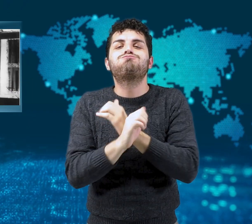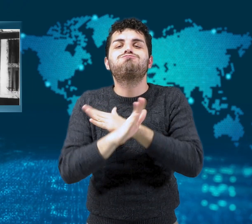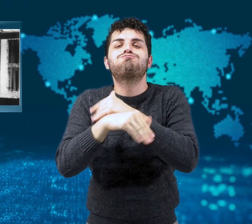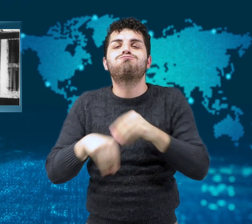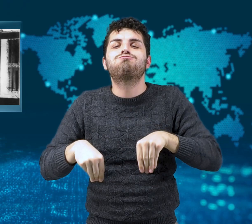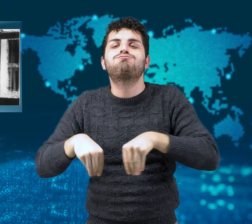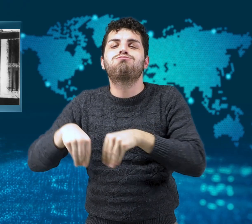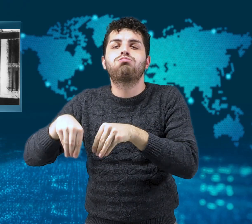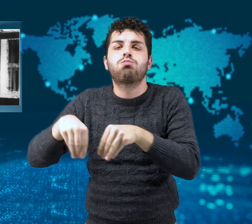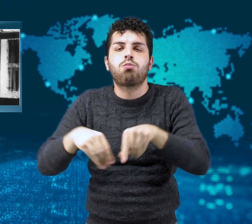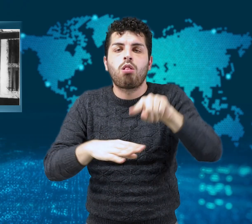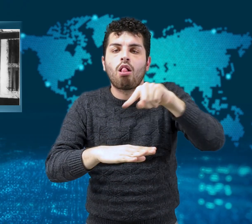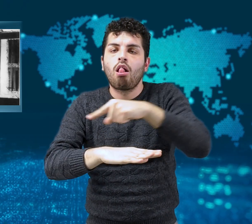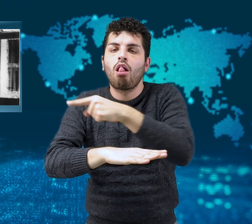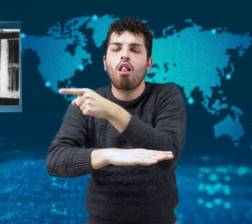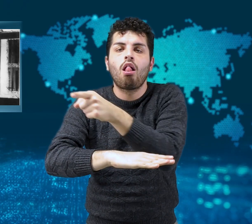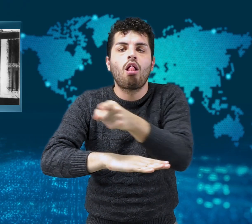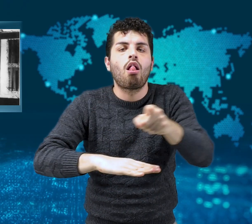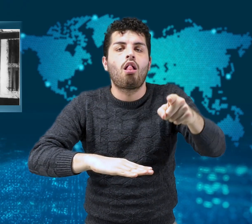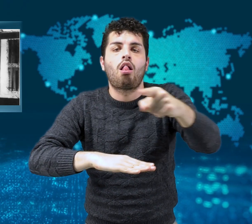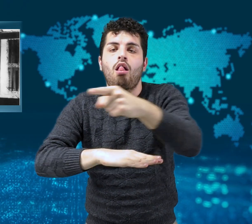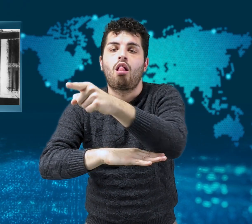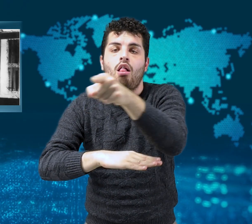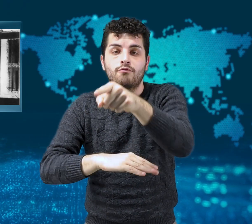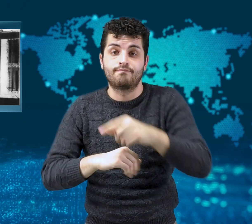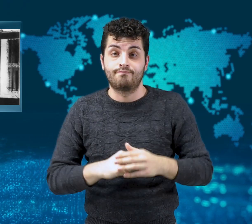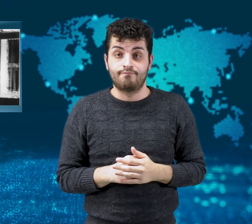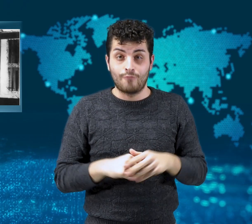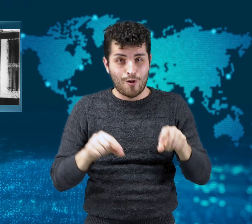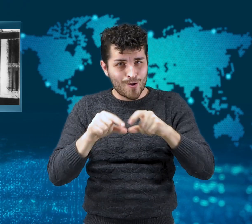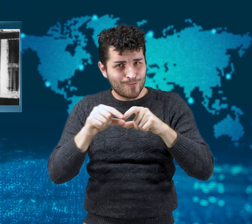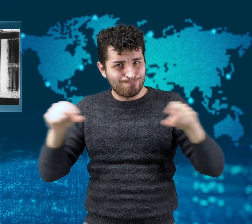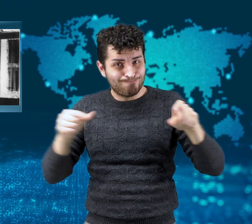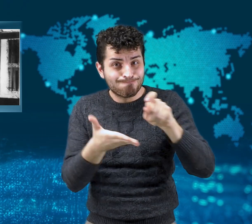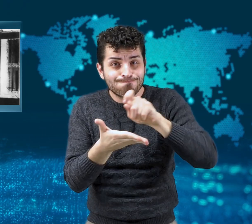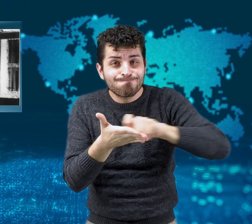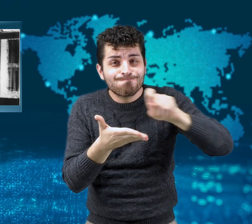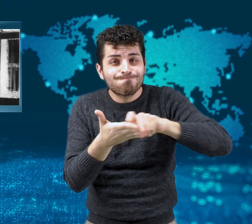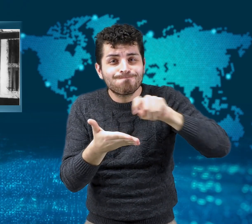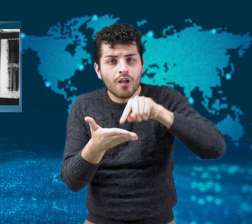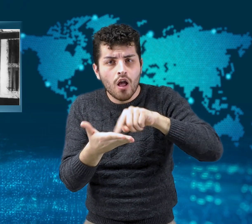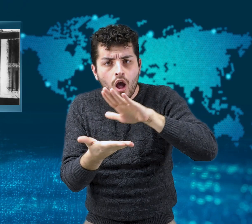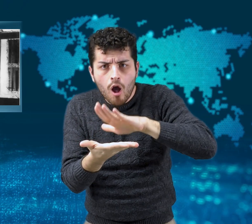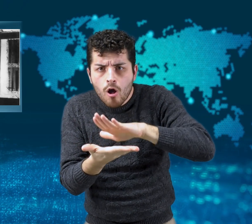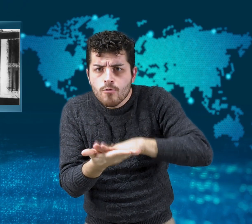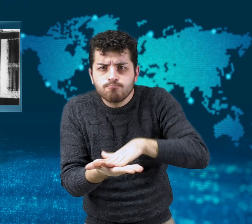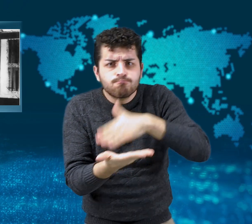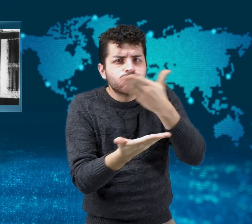Translators were hired to read the message.